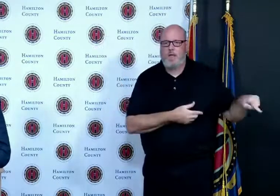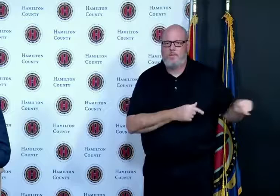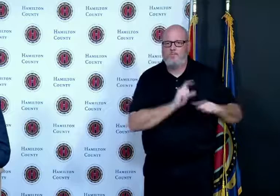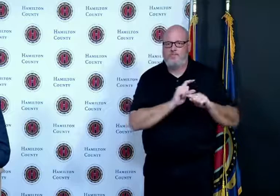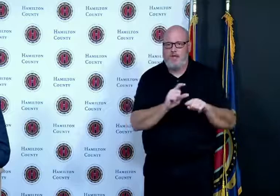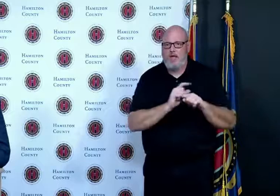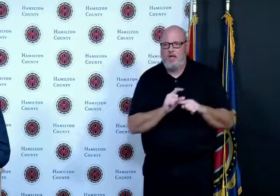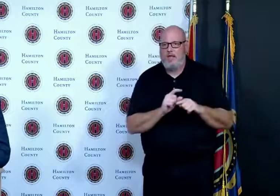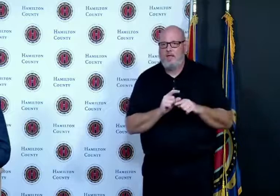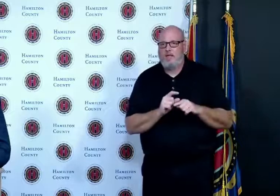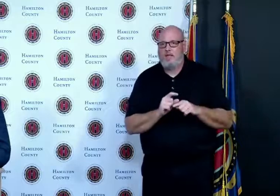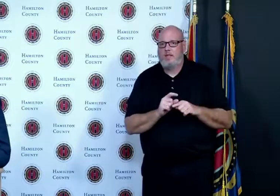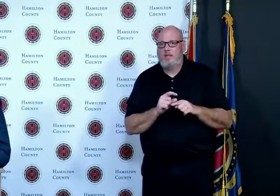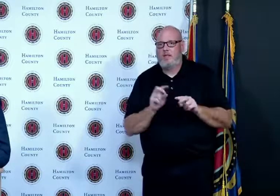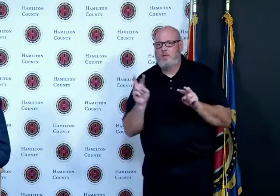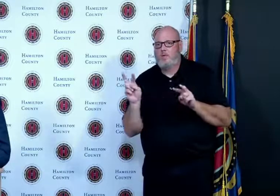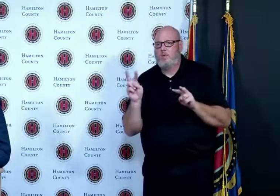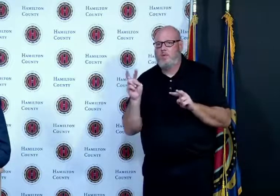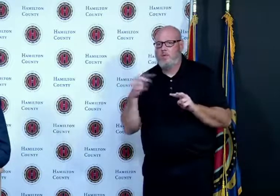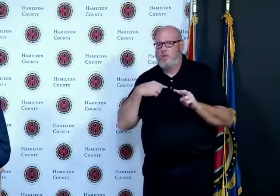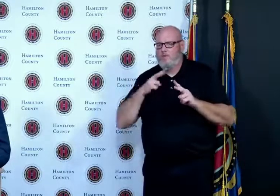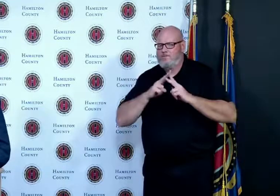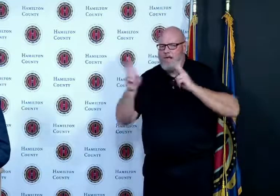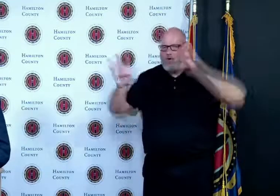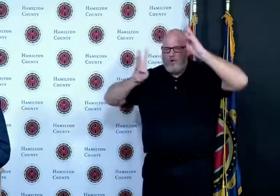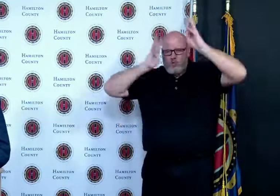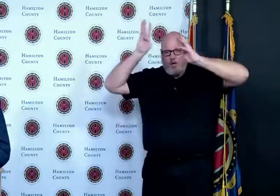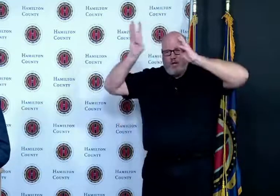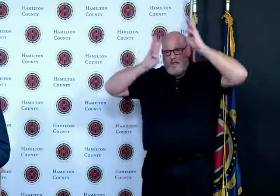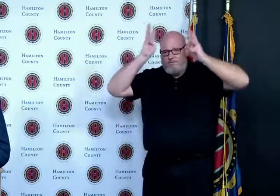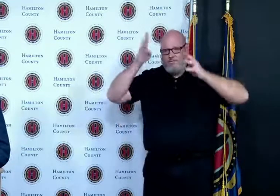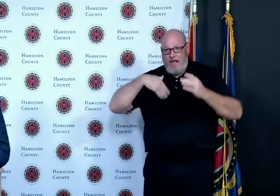going door to door we've gone to restaurants that are open and asked folks to come in and